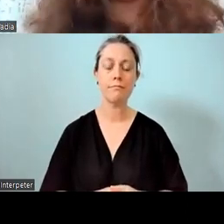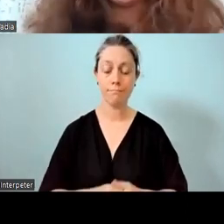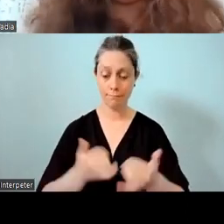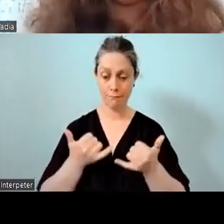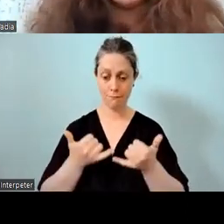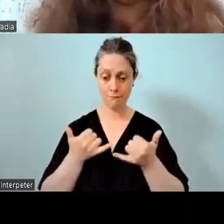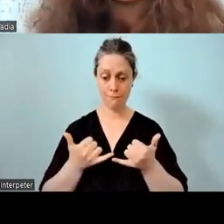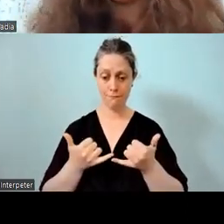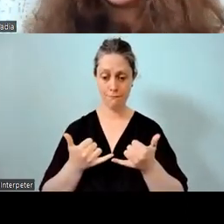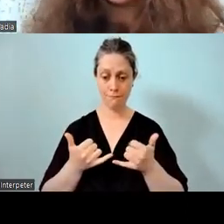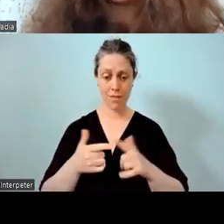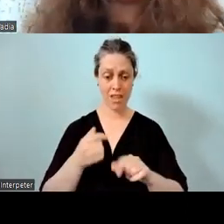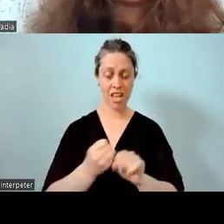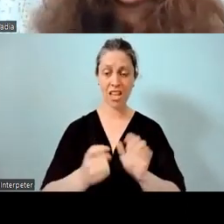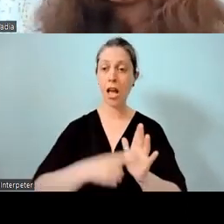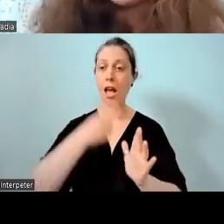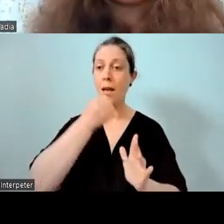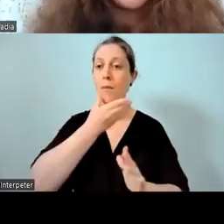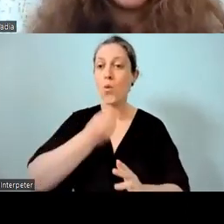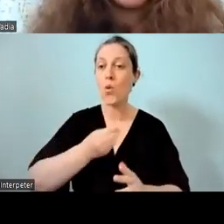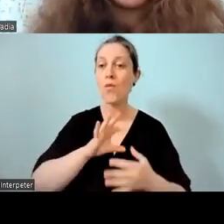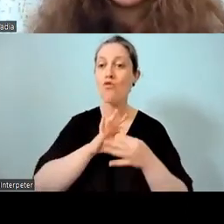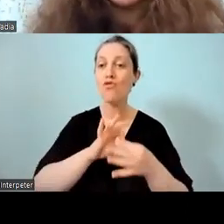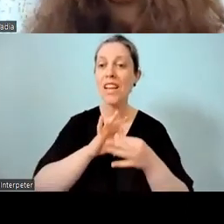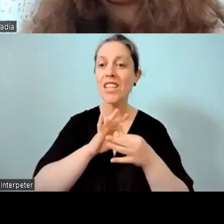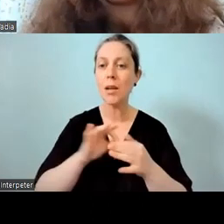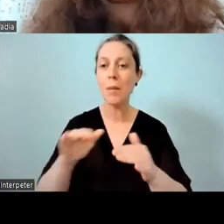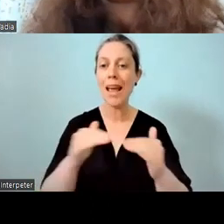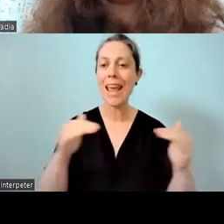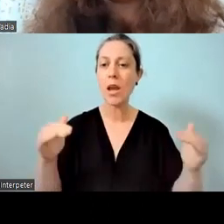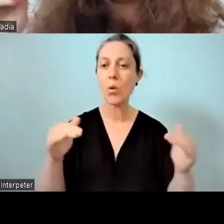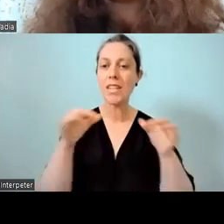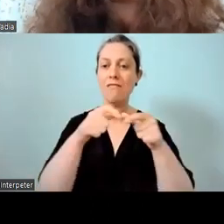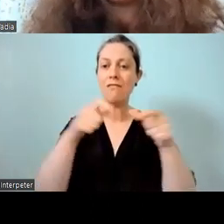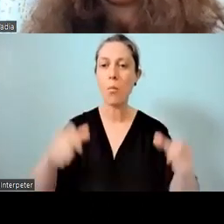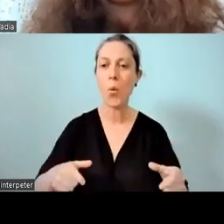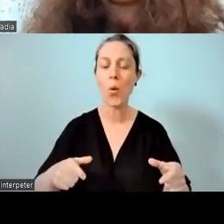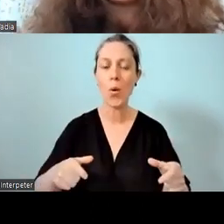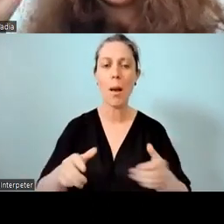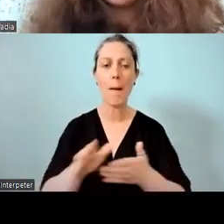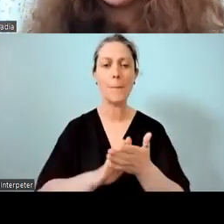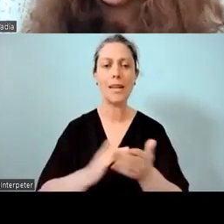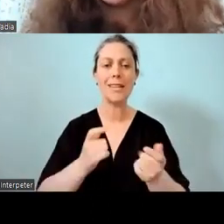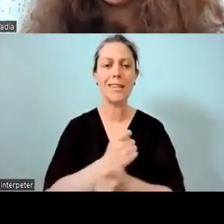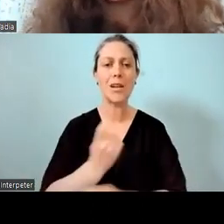it can be used as a relationship and equity framework to guide the changes we want, the attitudinal shifts,